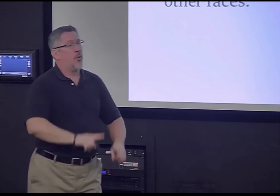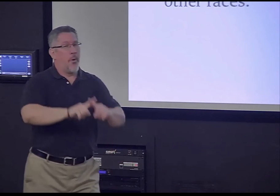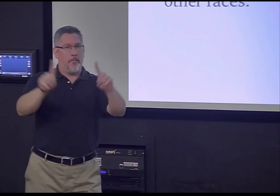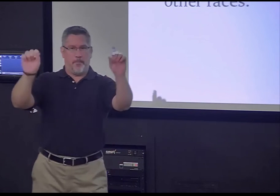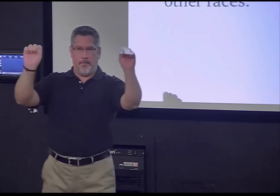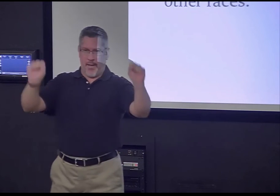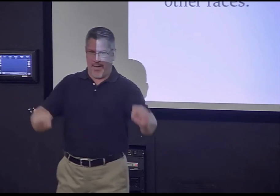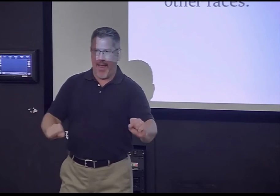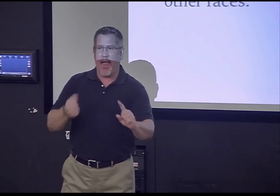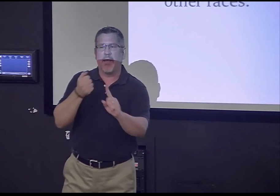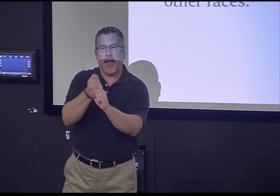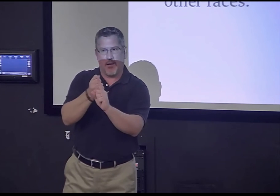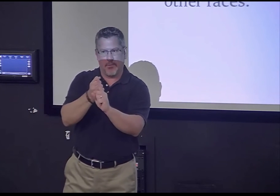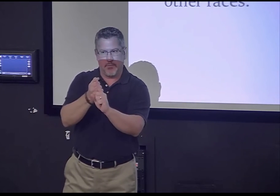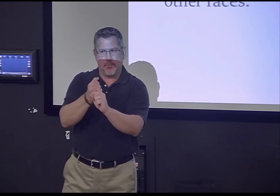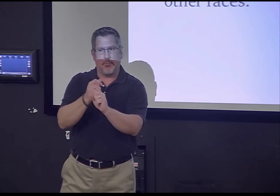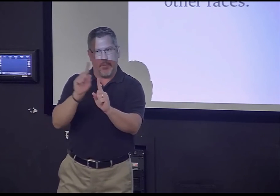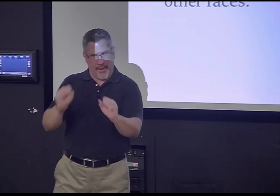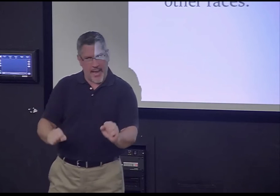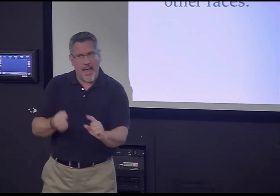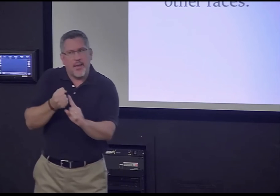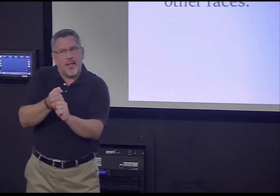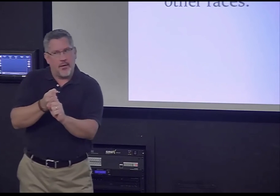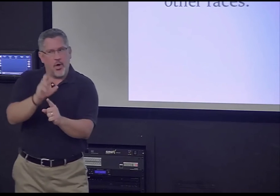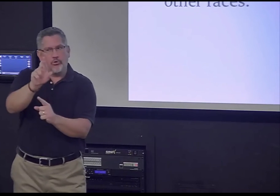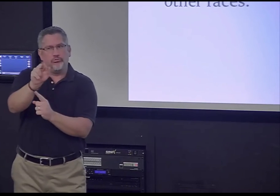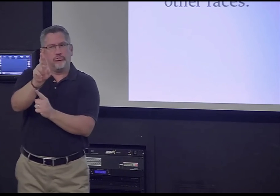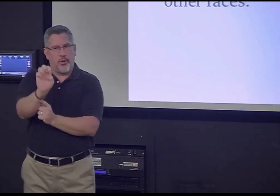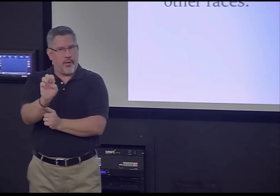Although rare, they can still be impacted by testicular cancer.